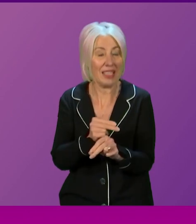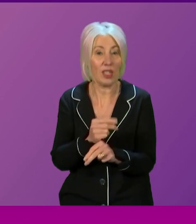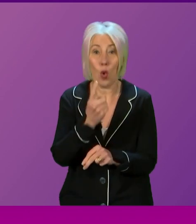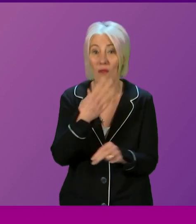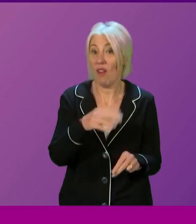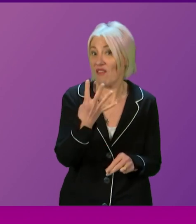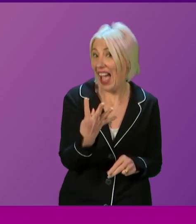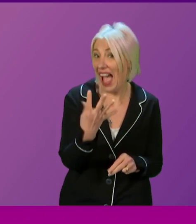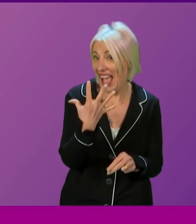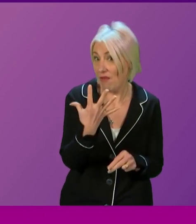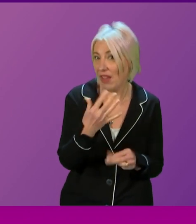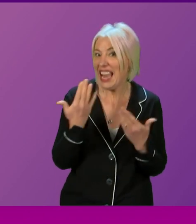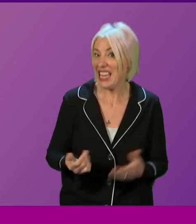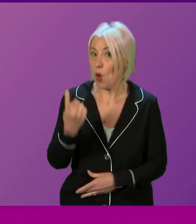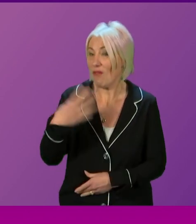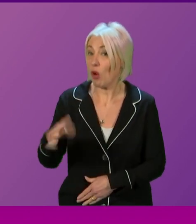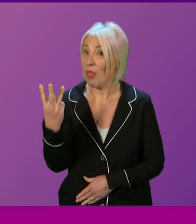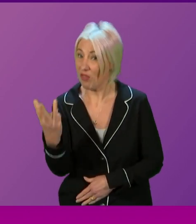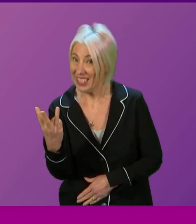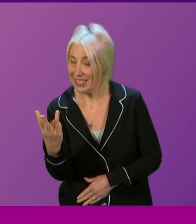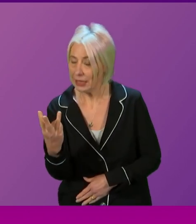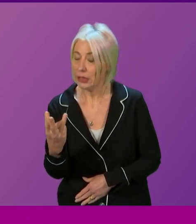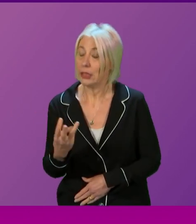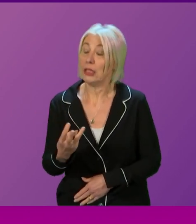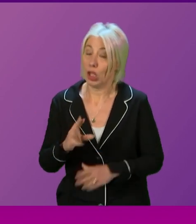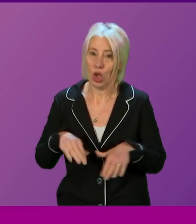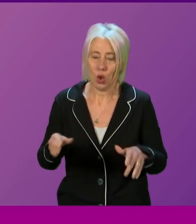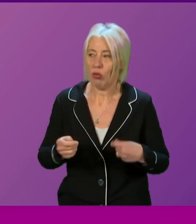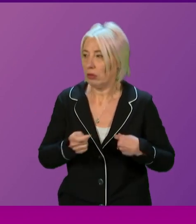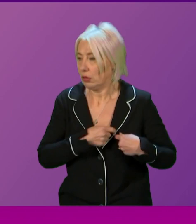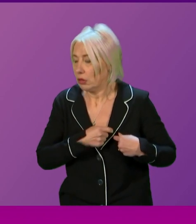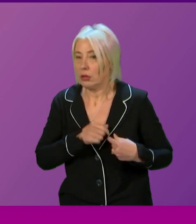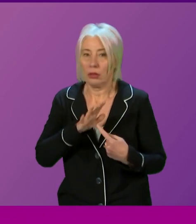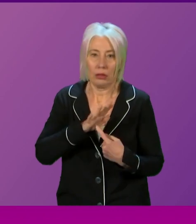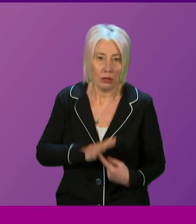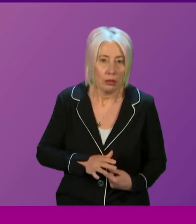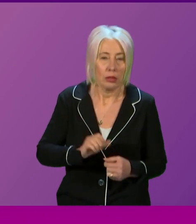Young people are battling the long shadow of lockdown, anxiety and depression without support.